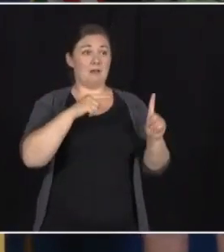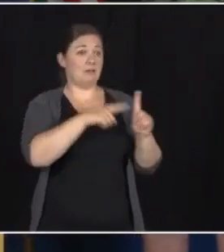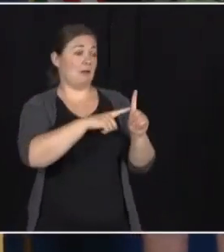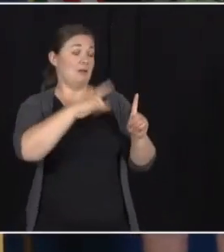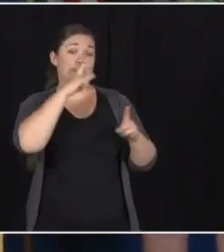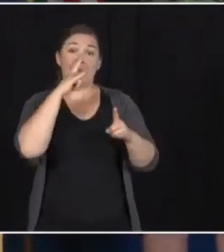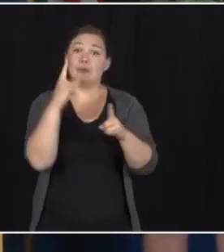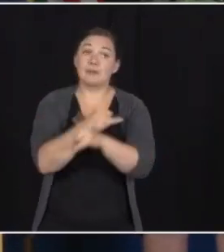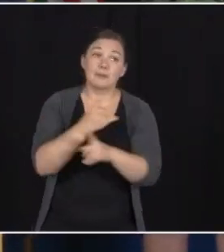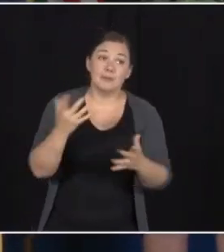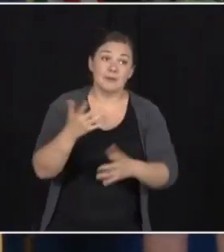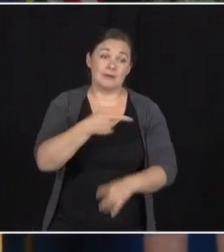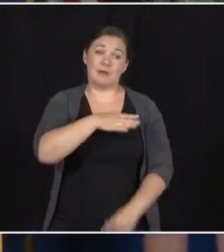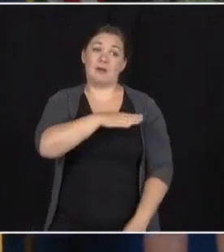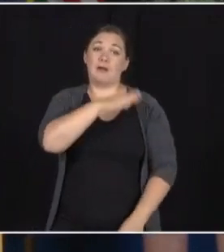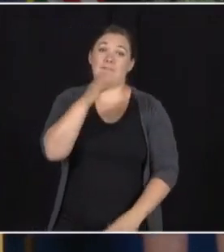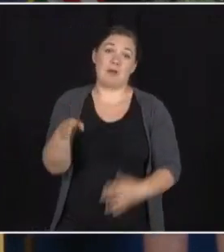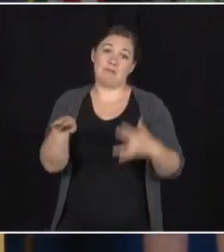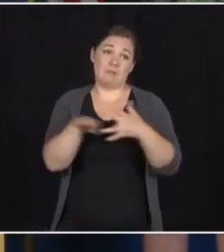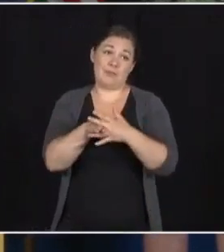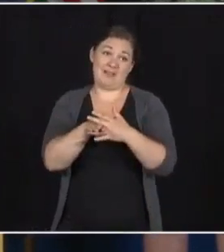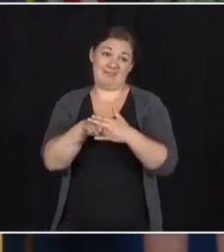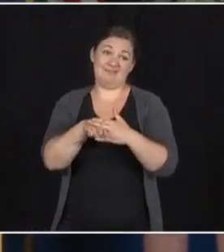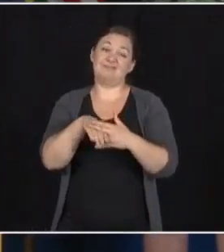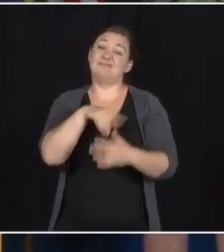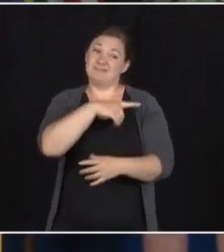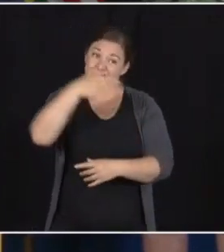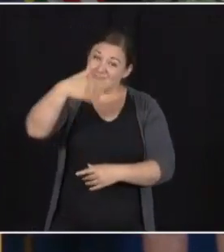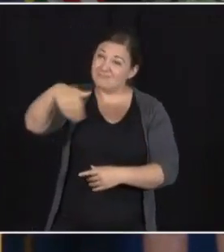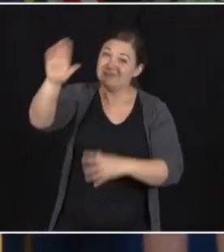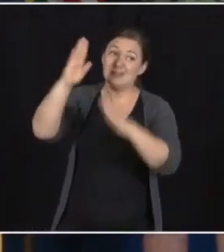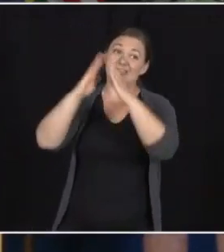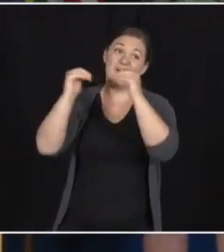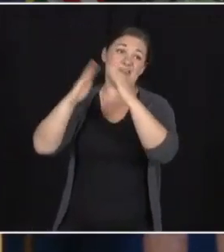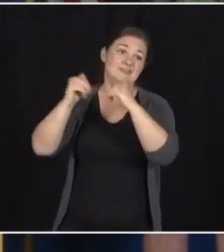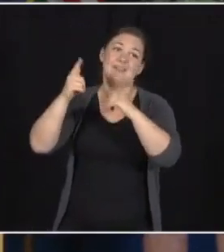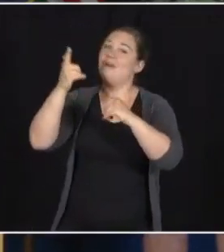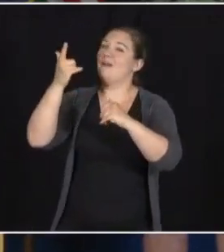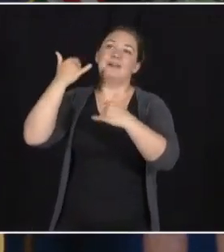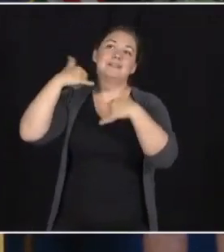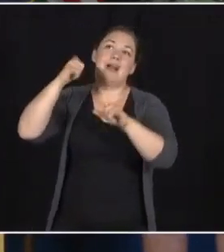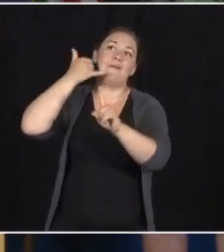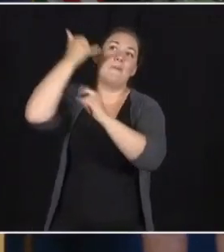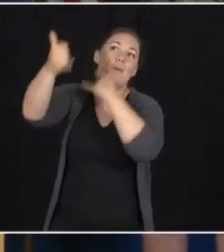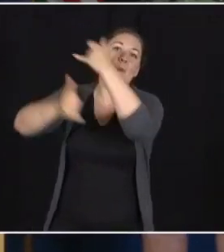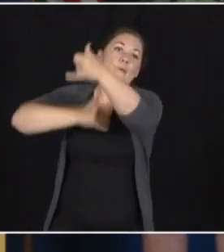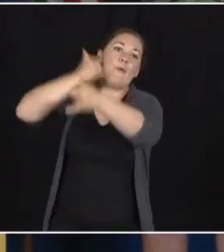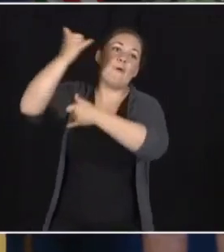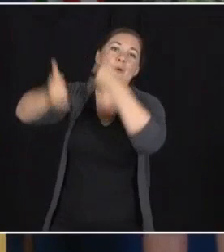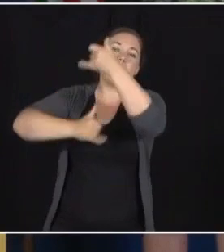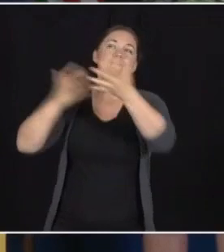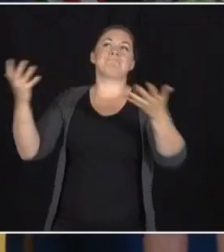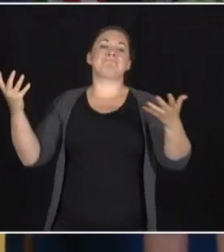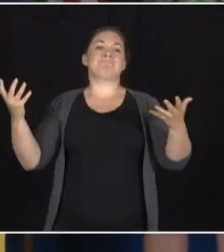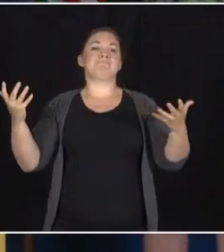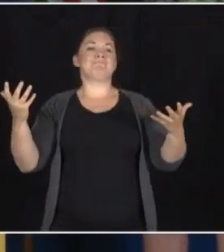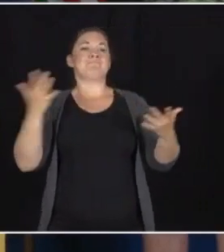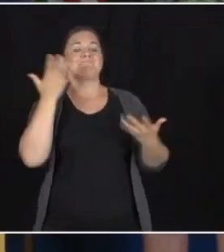They are anything in the truth of the matter is there is never a break. Even when Christine was away , she was on call.